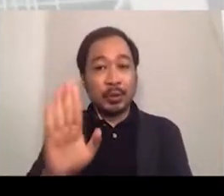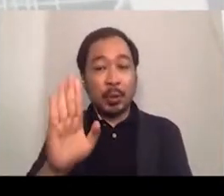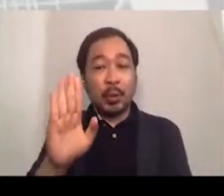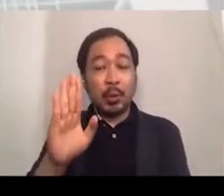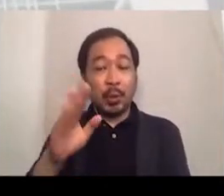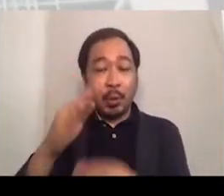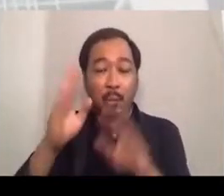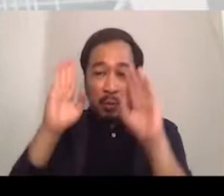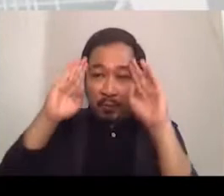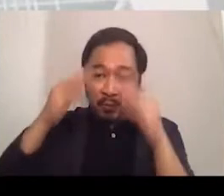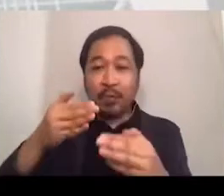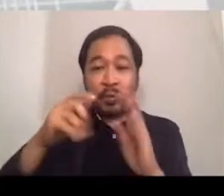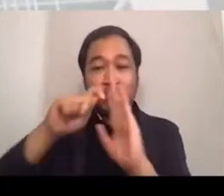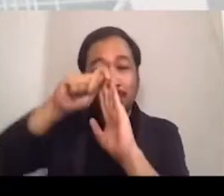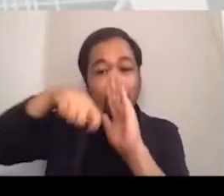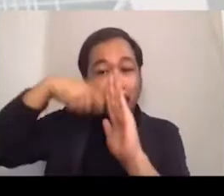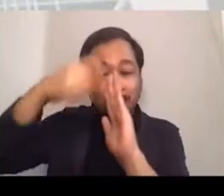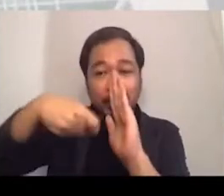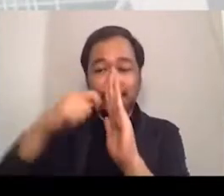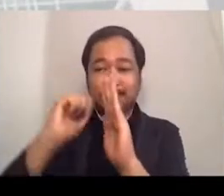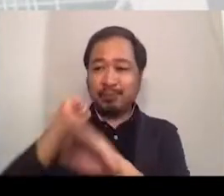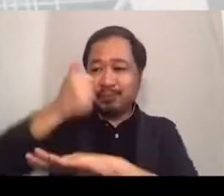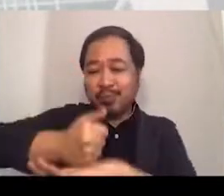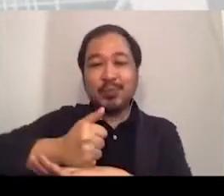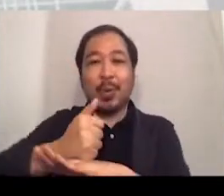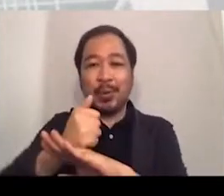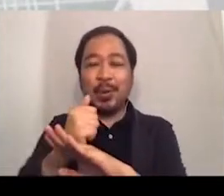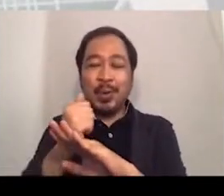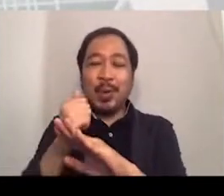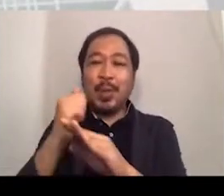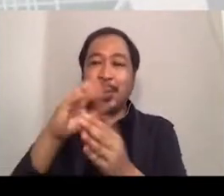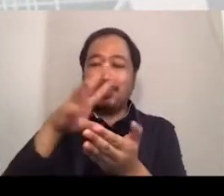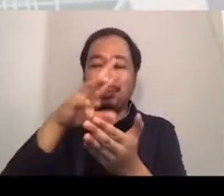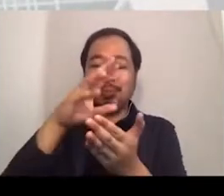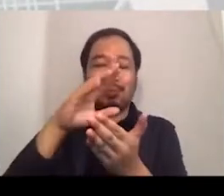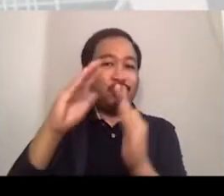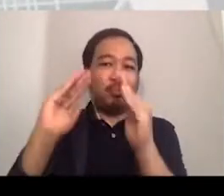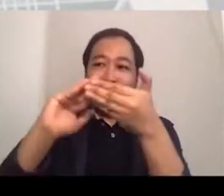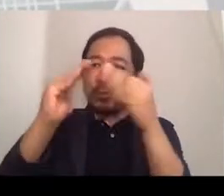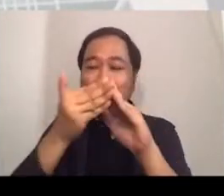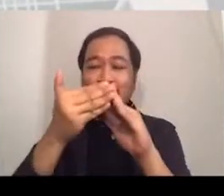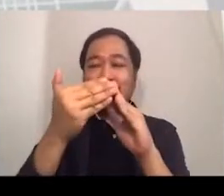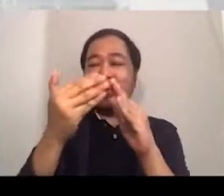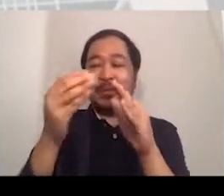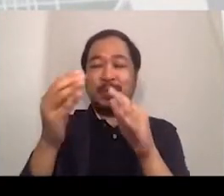and he is also professor at Keio University in Japan.